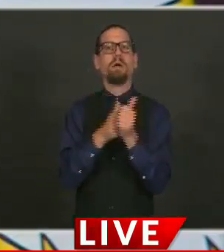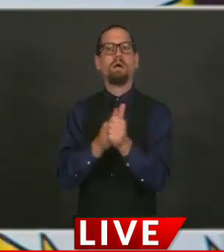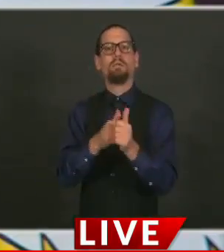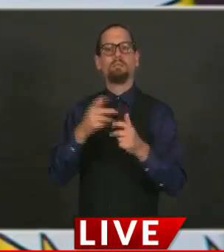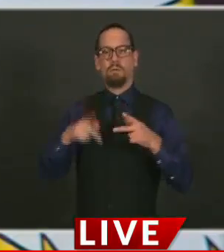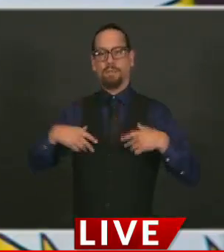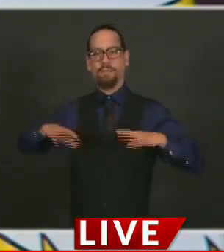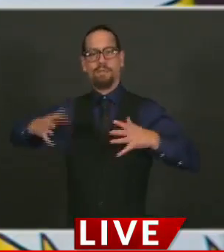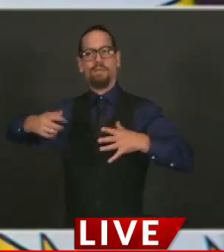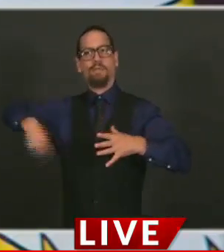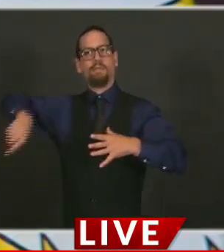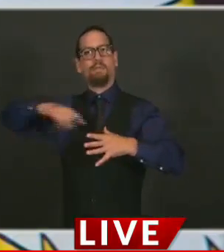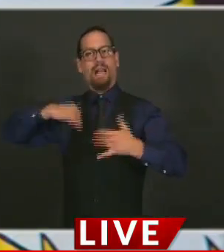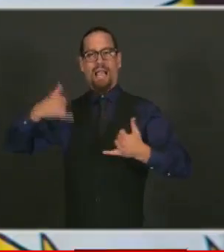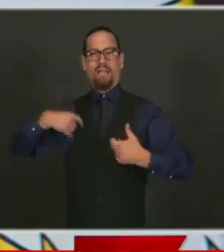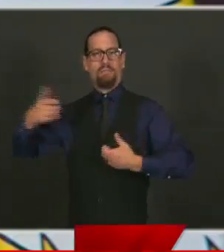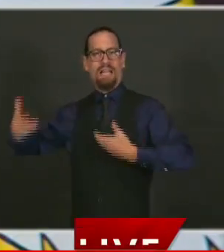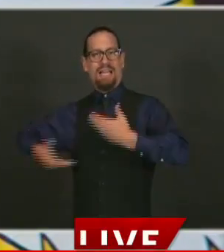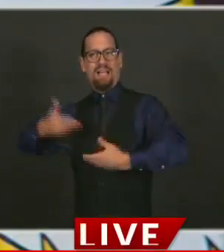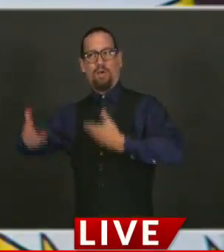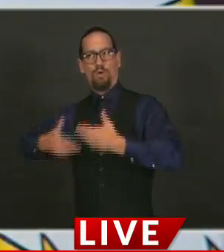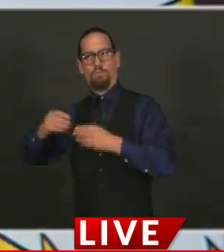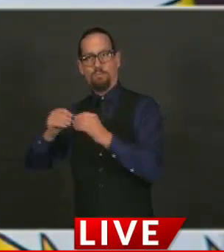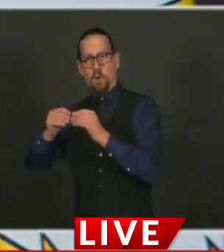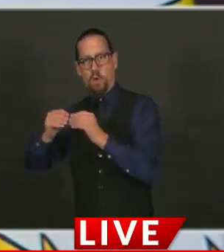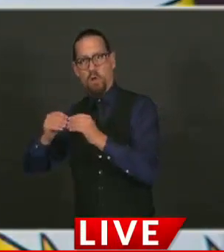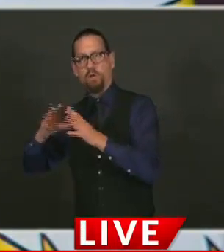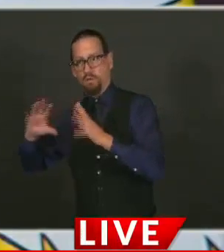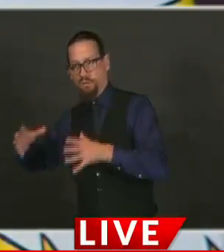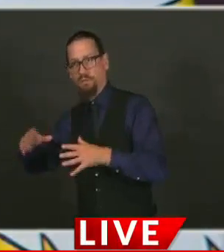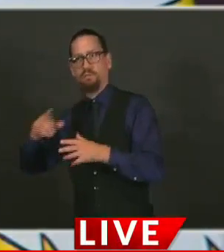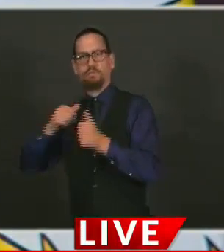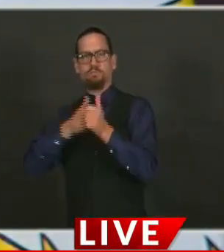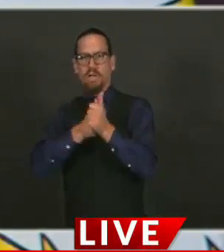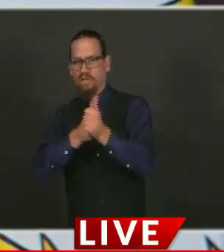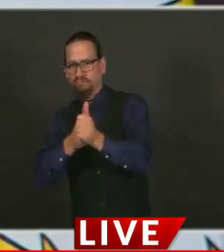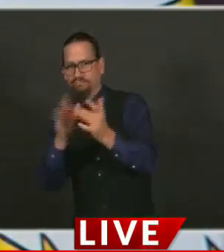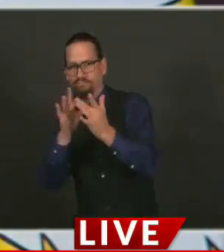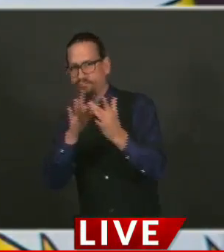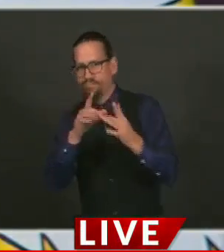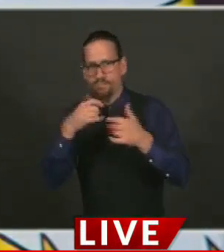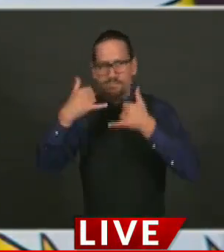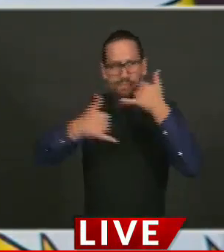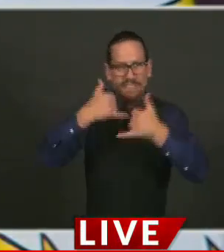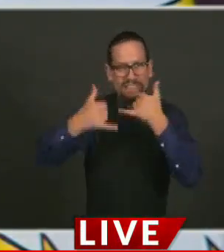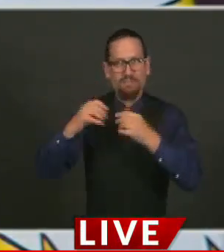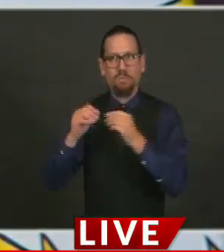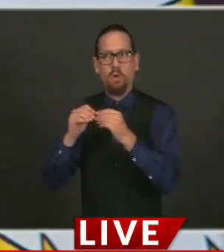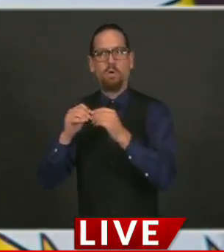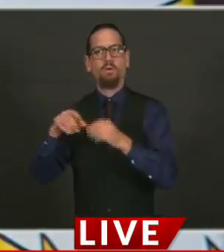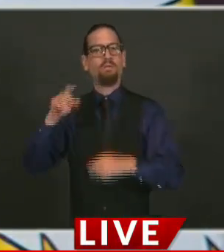CONTACT TRACING IS OVERWHELMED. THE WAY WE ARE DOING TESTING, WE HAVE TO MAKE ADJUSTMENTS.